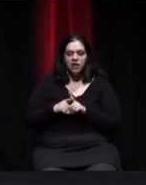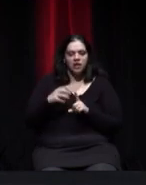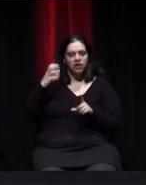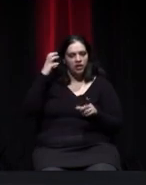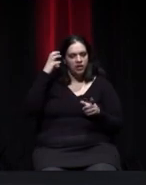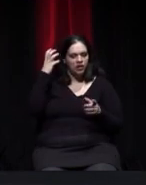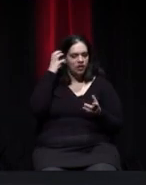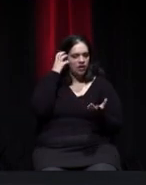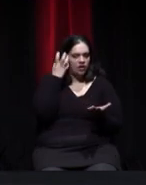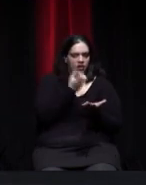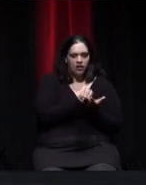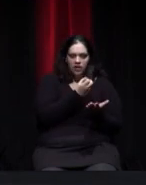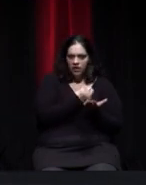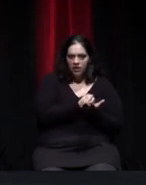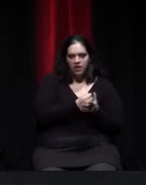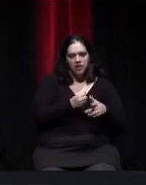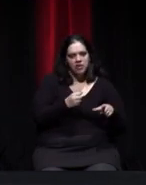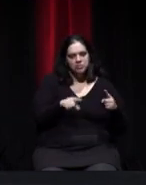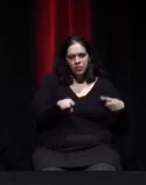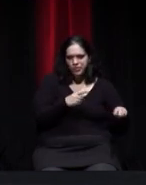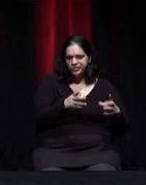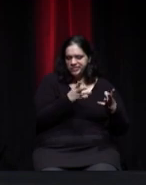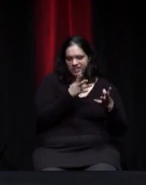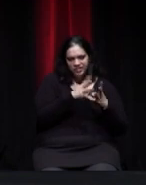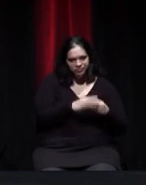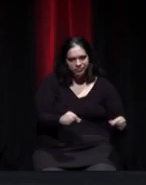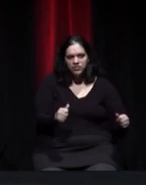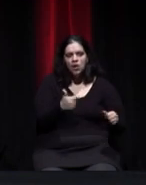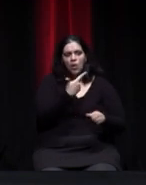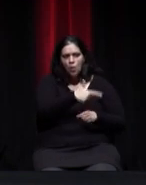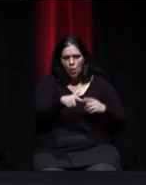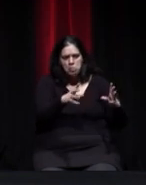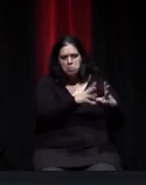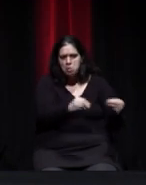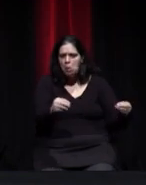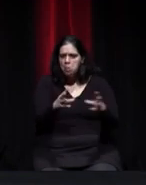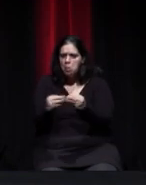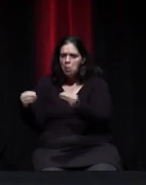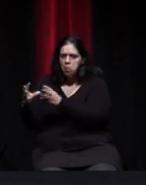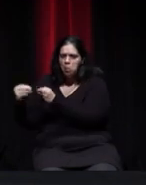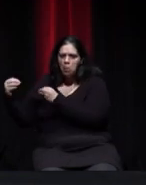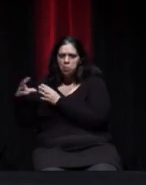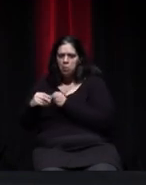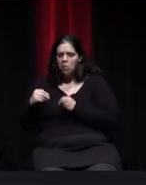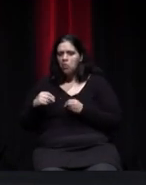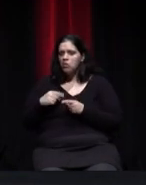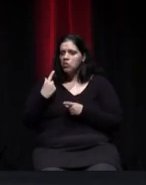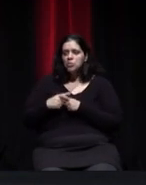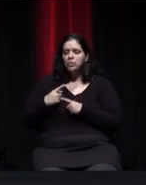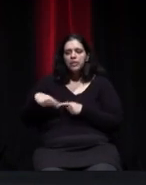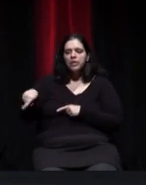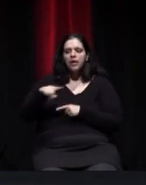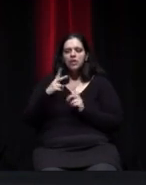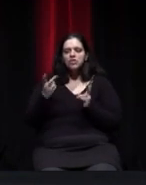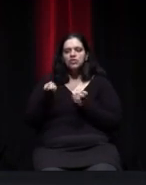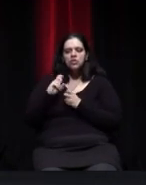as did many other activities that, in a way, didn't realize they were being affected